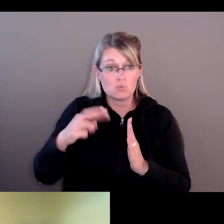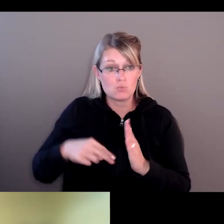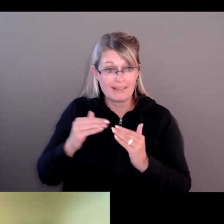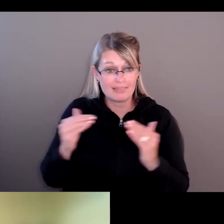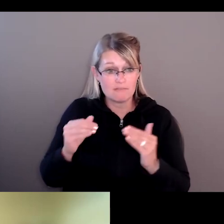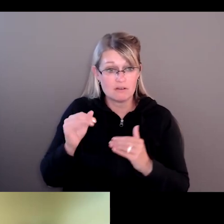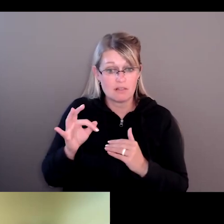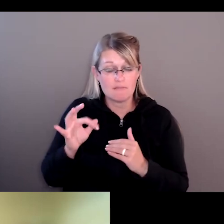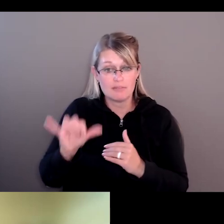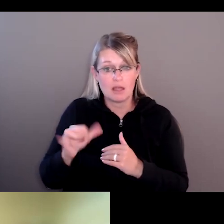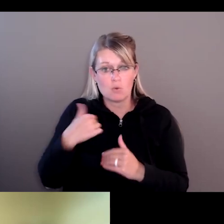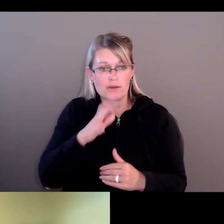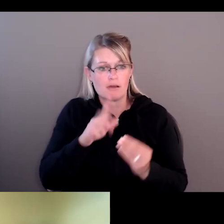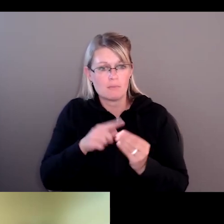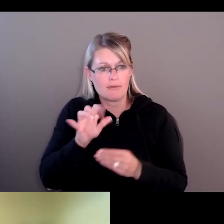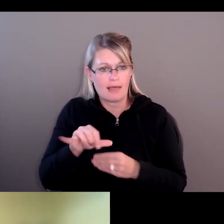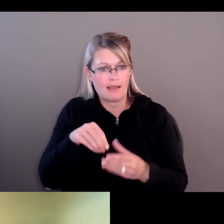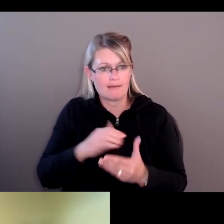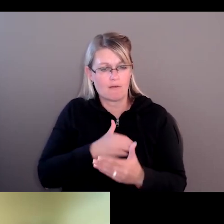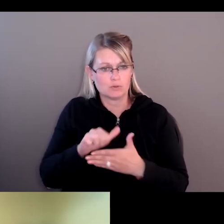because we talk about that in our training is welcome but generally either reading